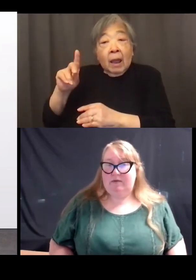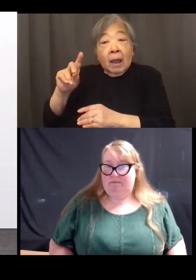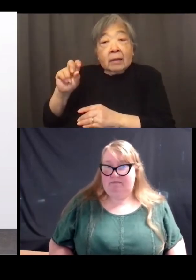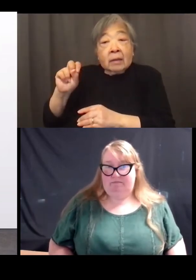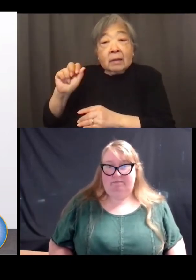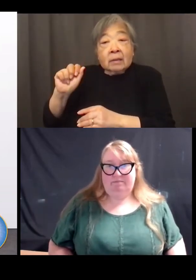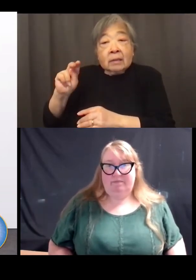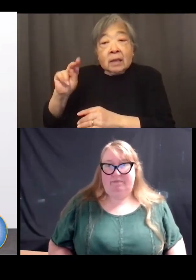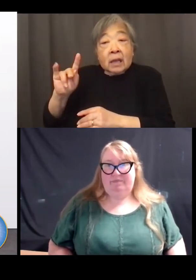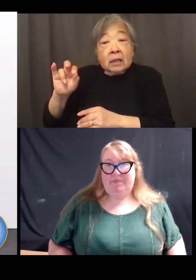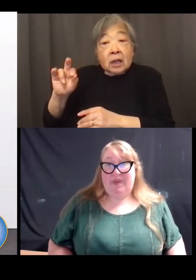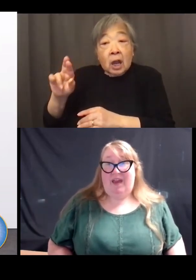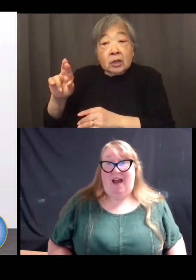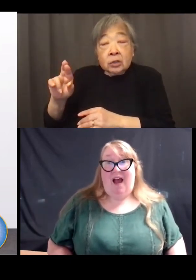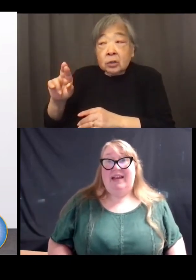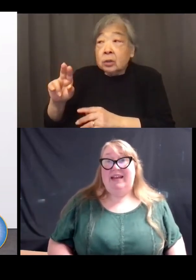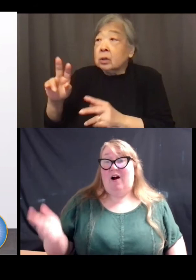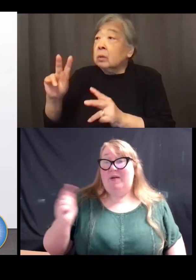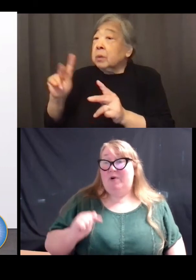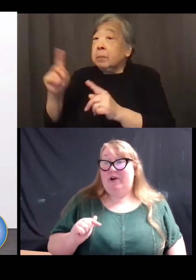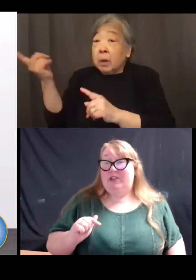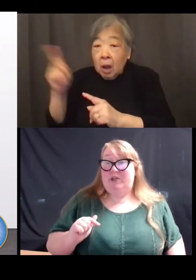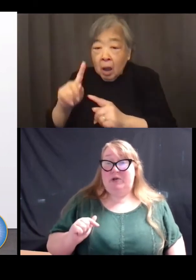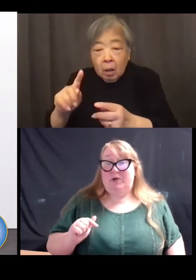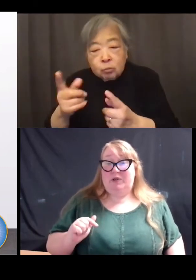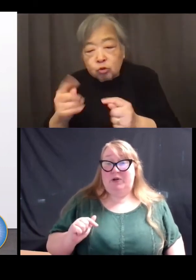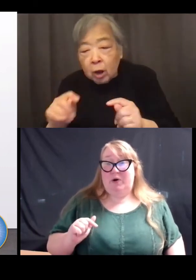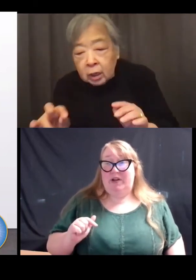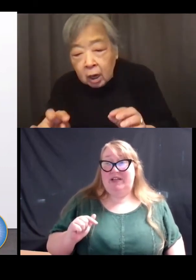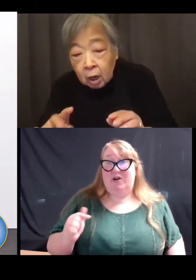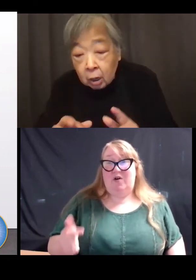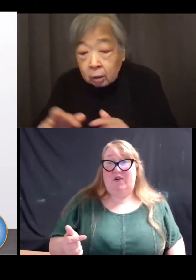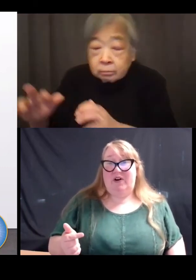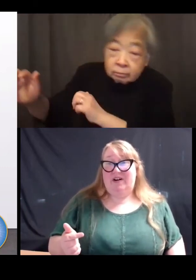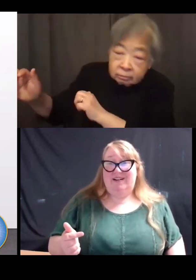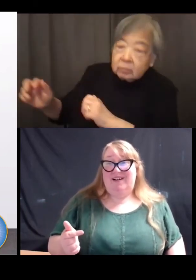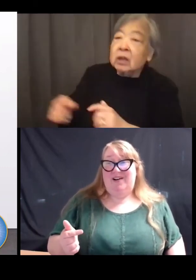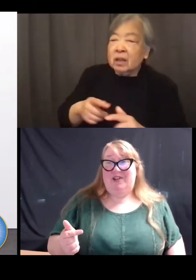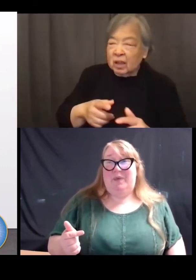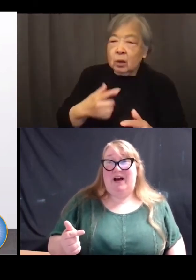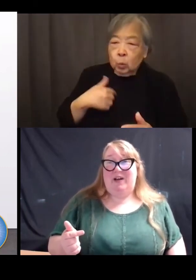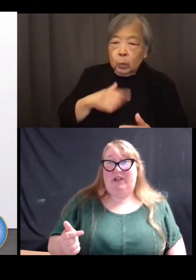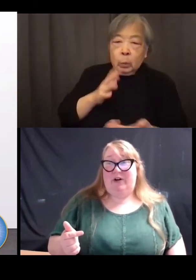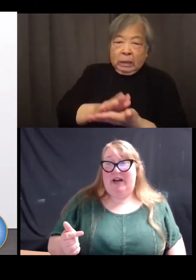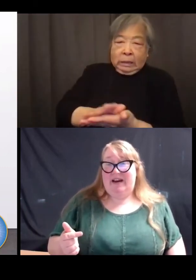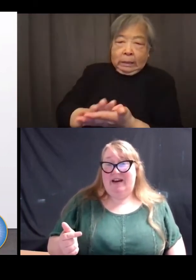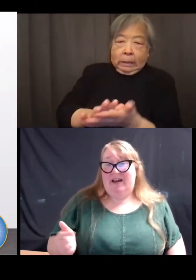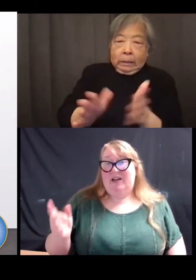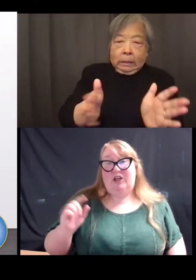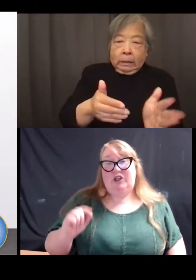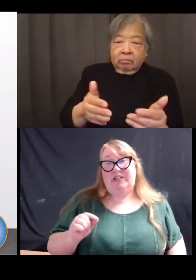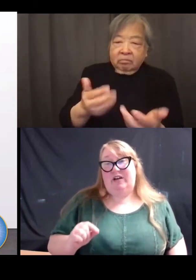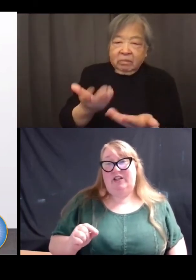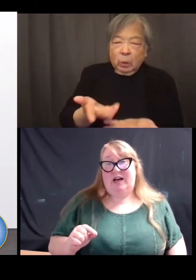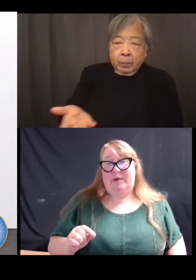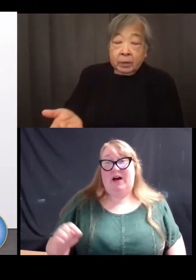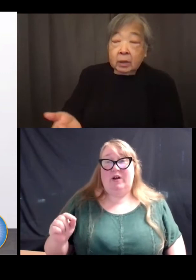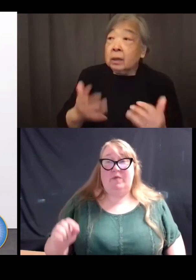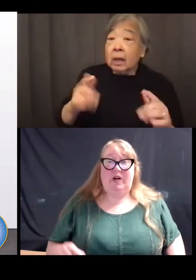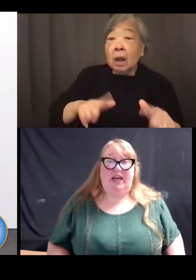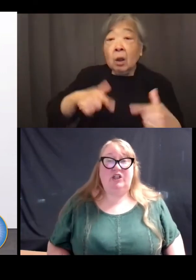Now, I am going to turn this over to Bonnie O'Leary and she is going to talk about communication